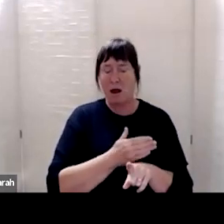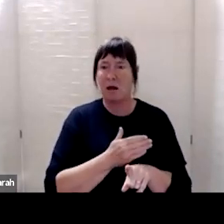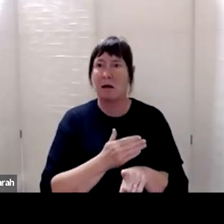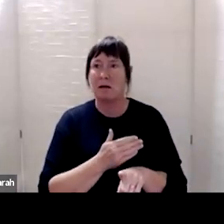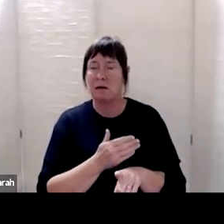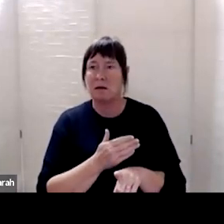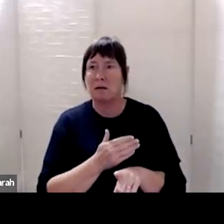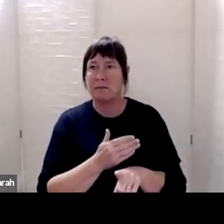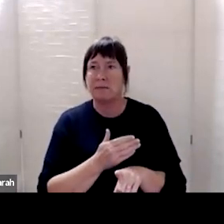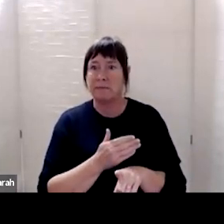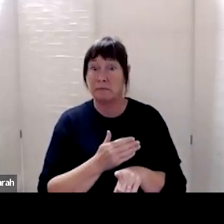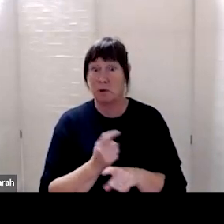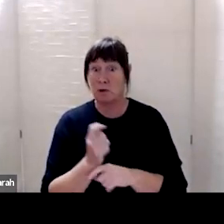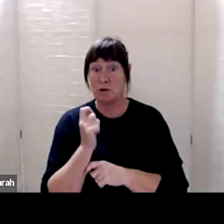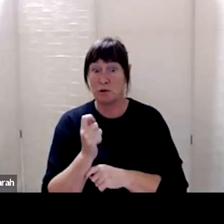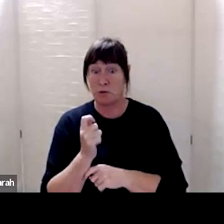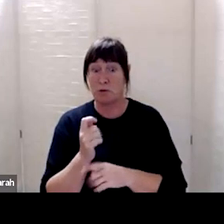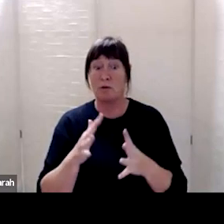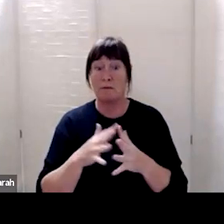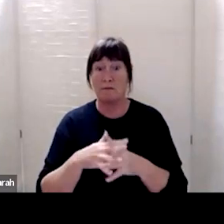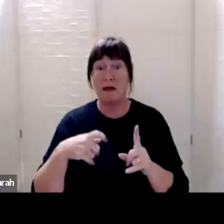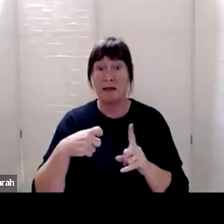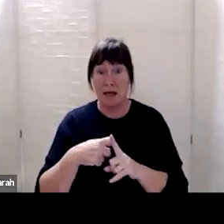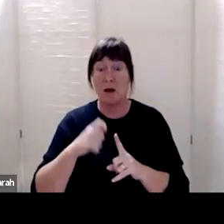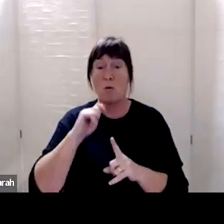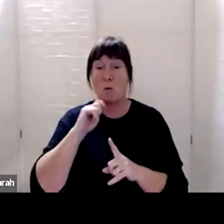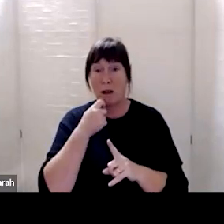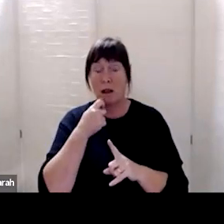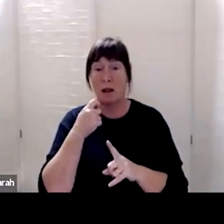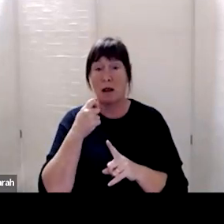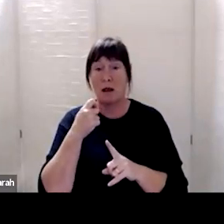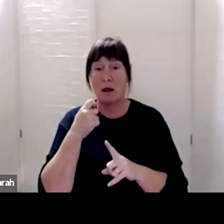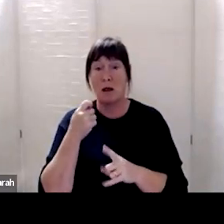is that shortly Whaikaha will be presenting a Cabinet paper